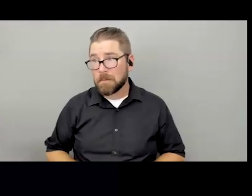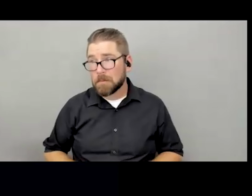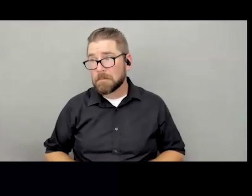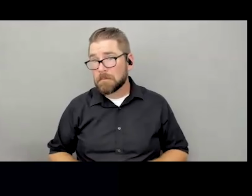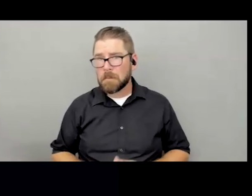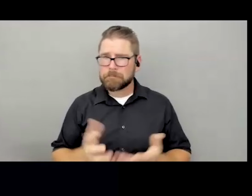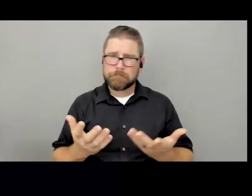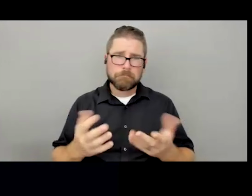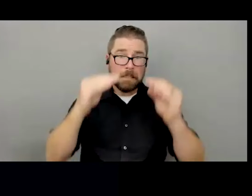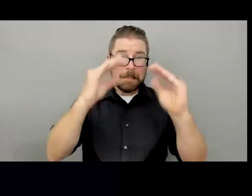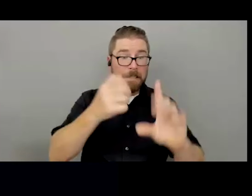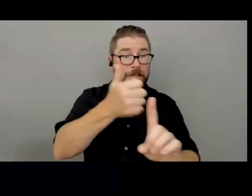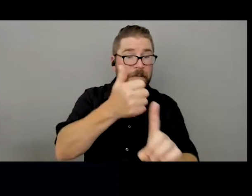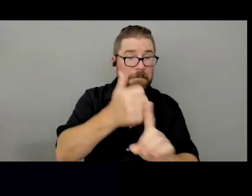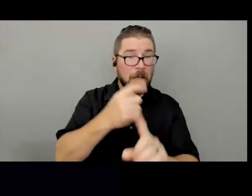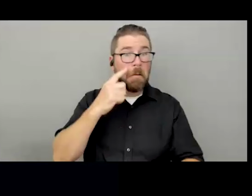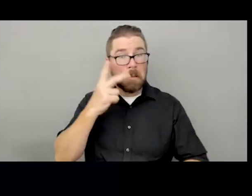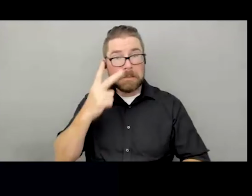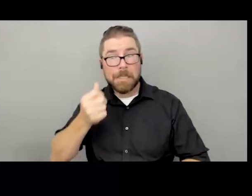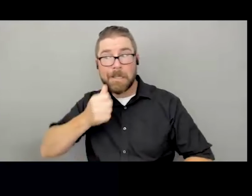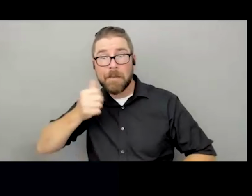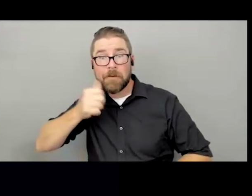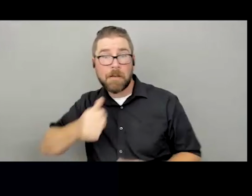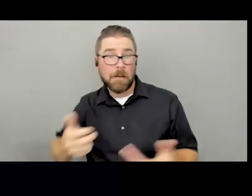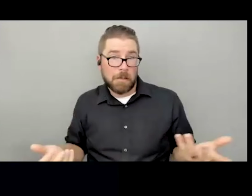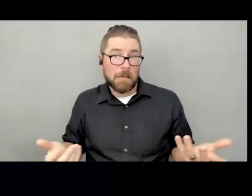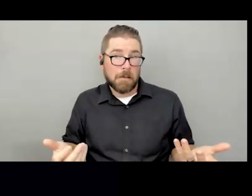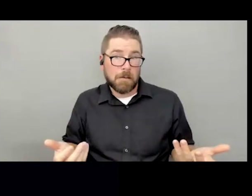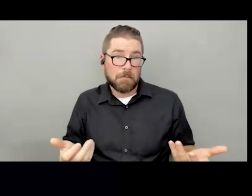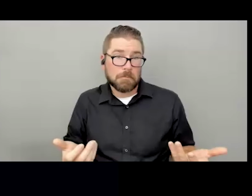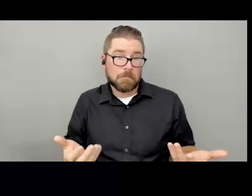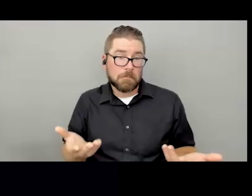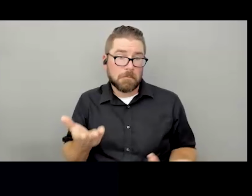because they may be sitting in their class. But we can only reach out